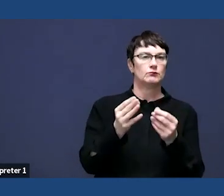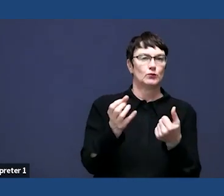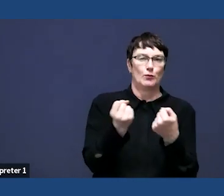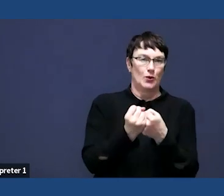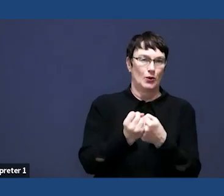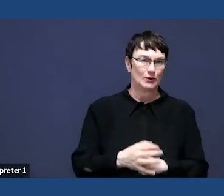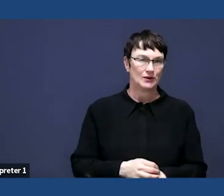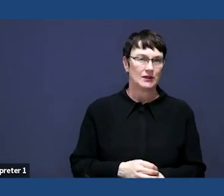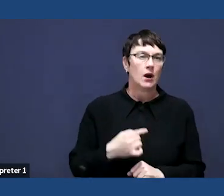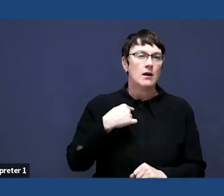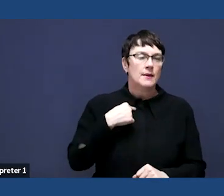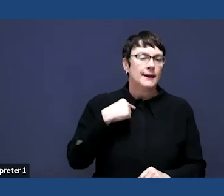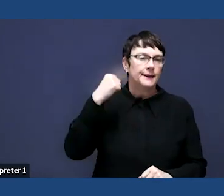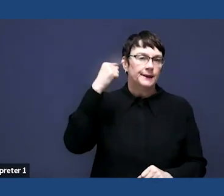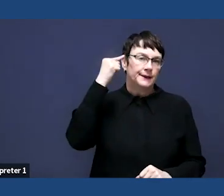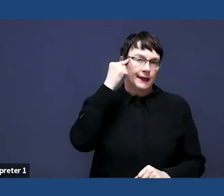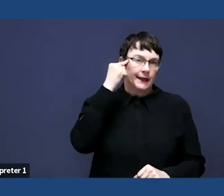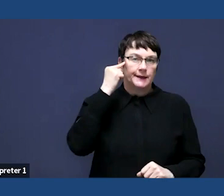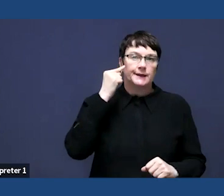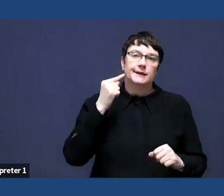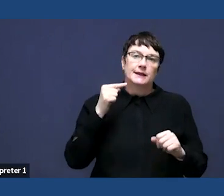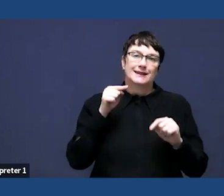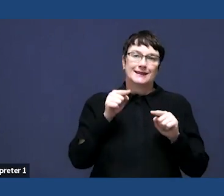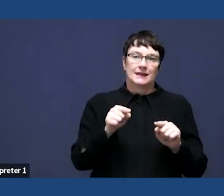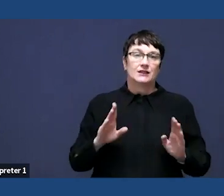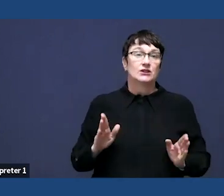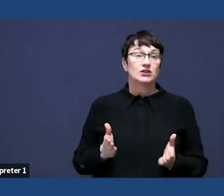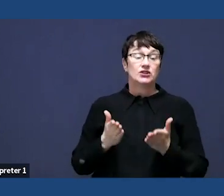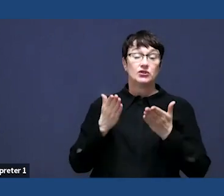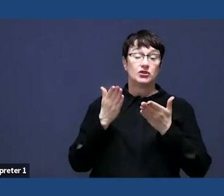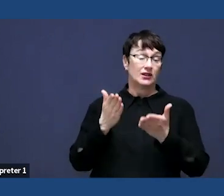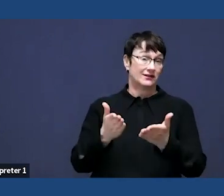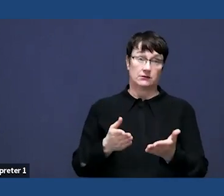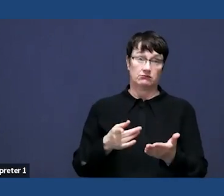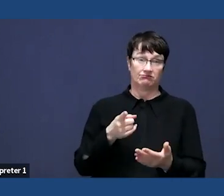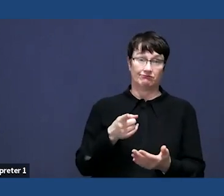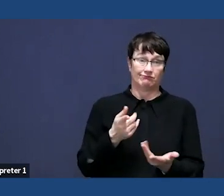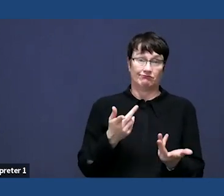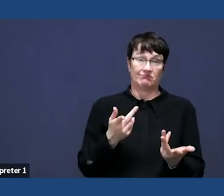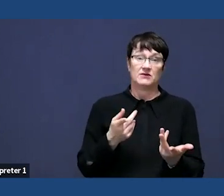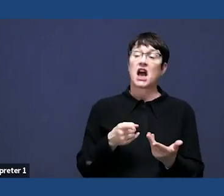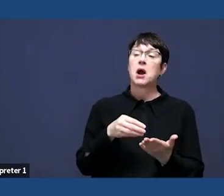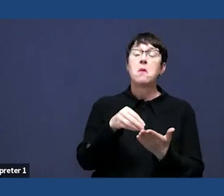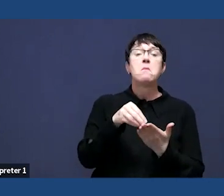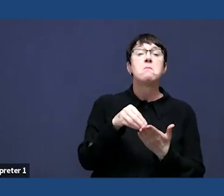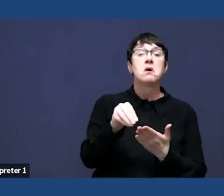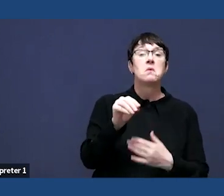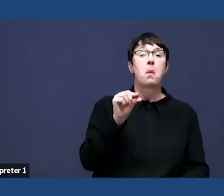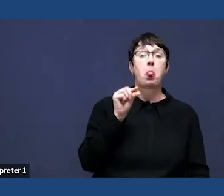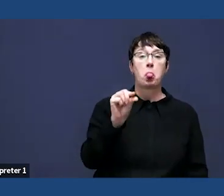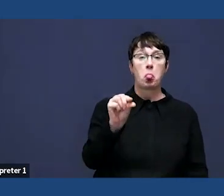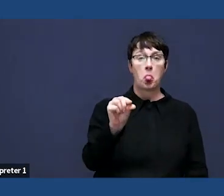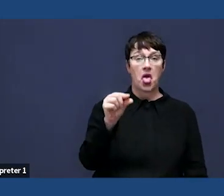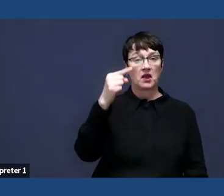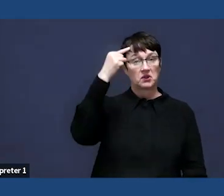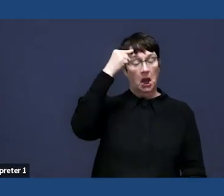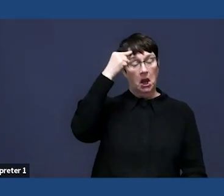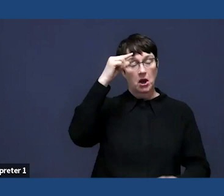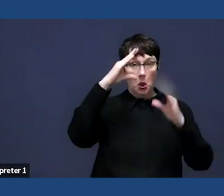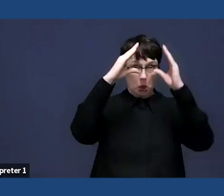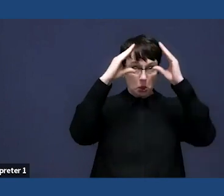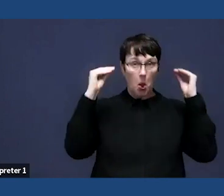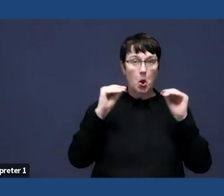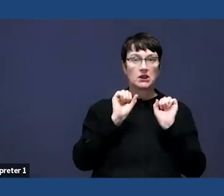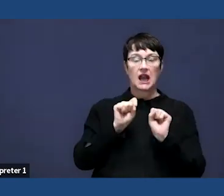I think this is just an area in terms of re-envisioning that paradigm of care for seniors holistically